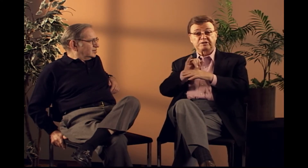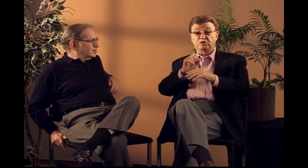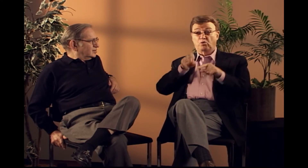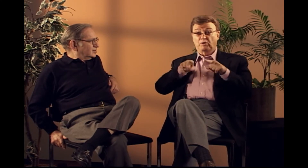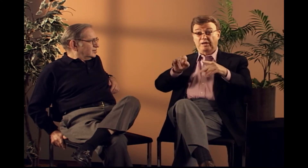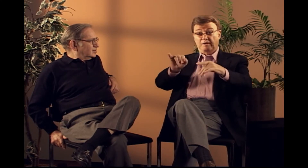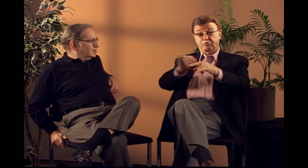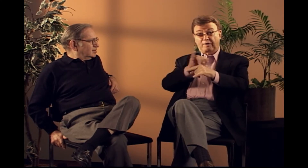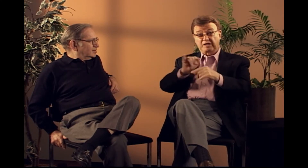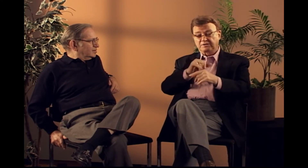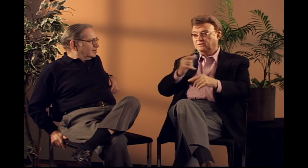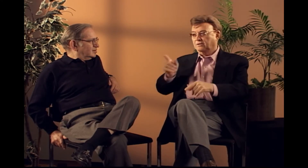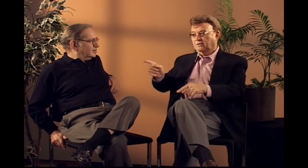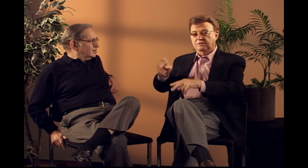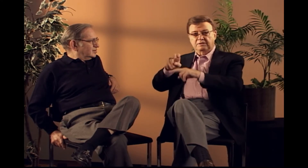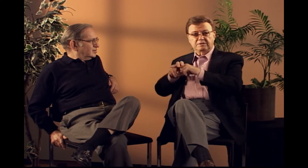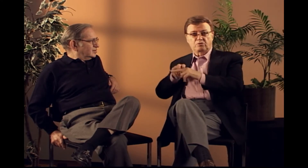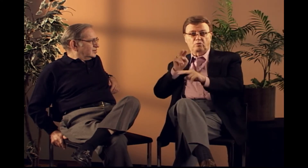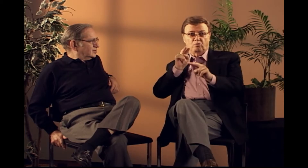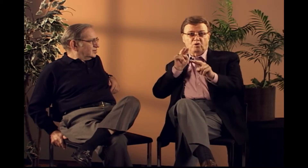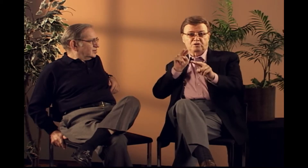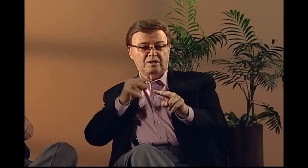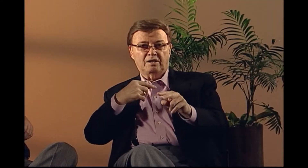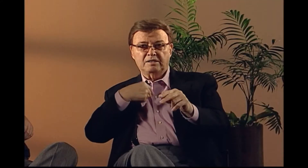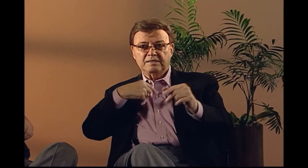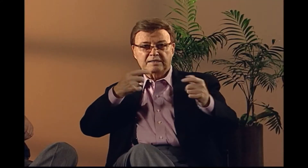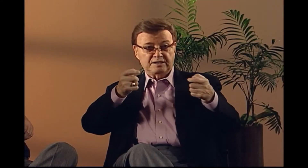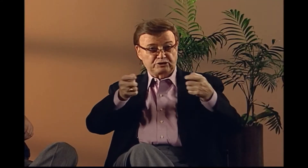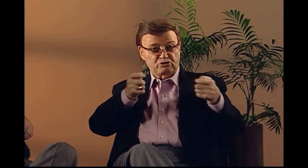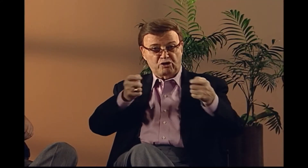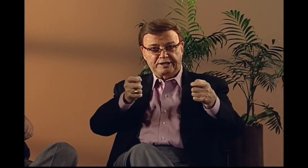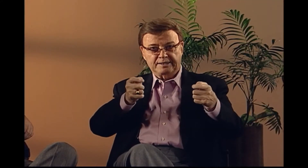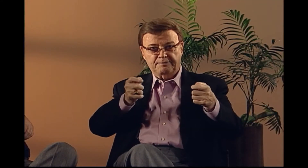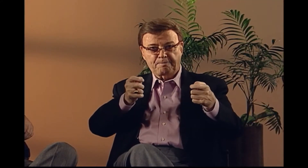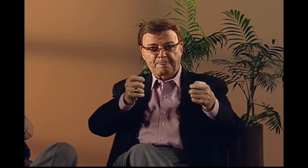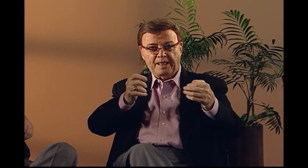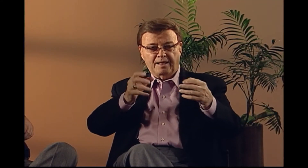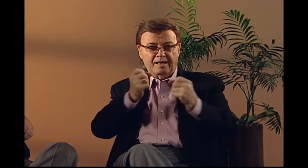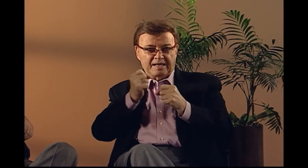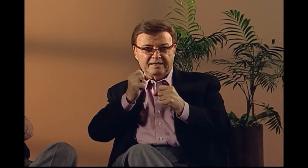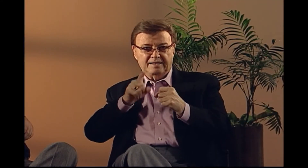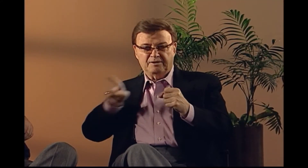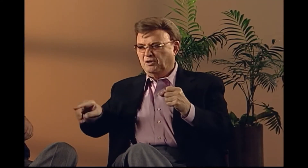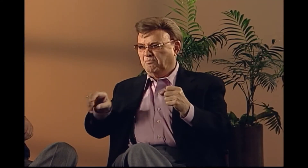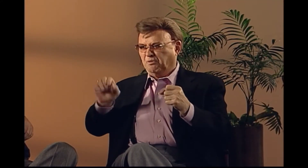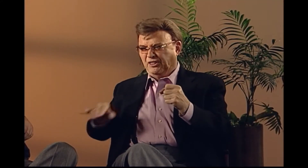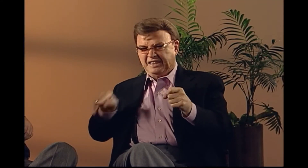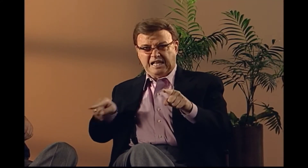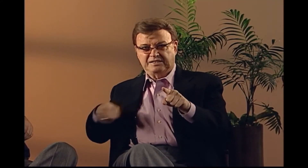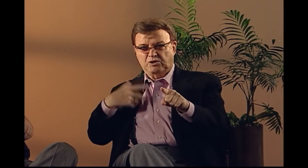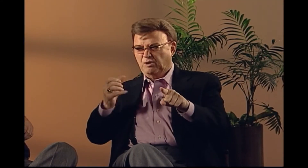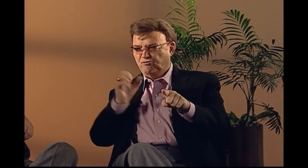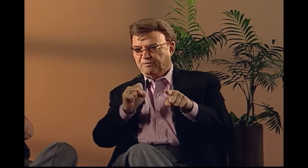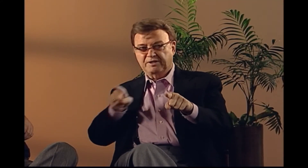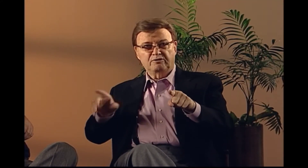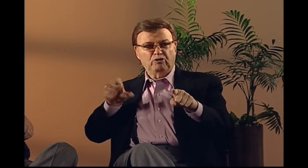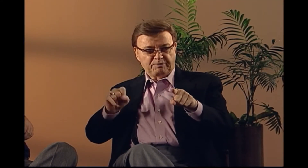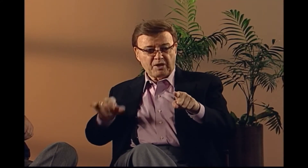The storyline and the plot would grow, and during improvisation, he was seated watching. I was in charge of this, directing this,